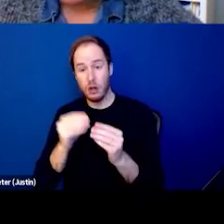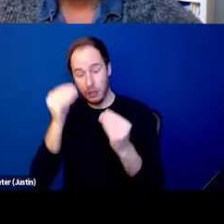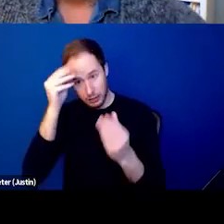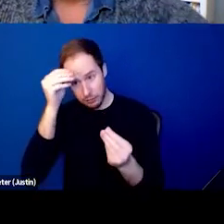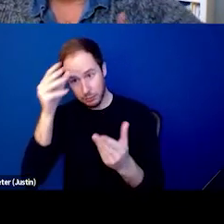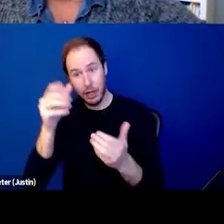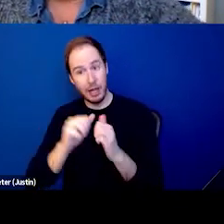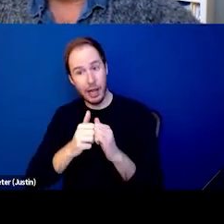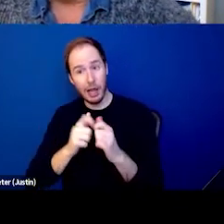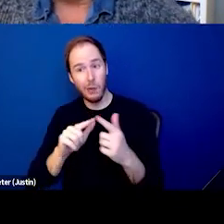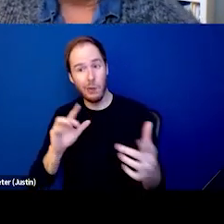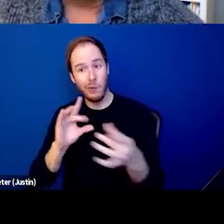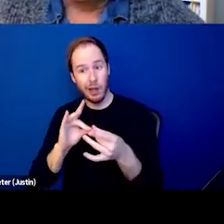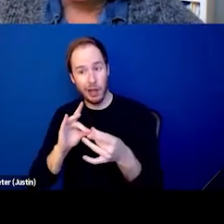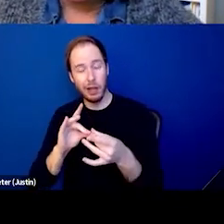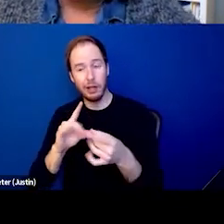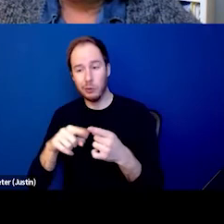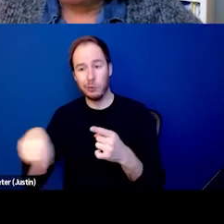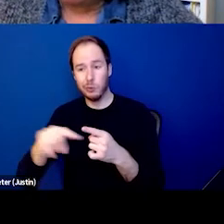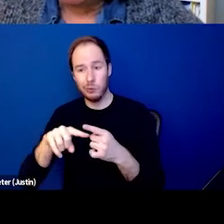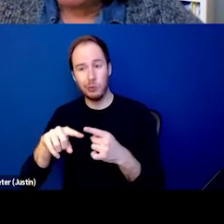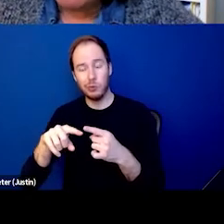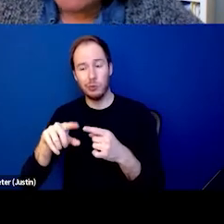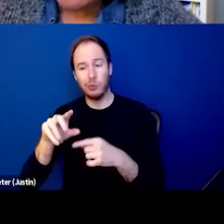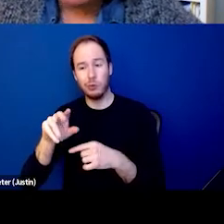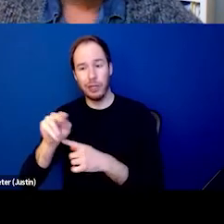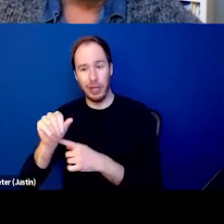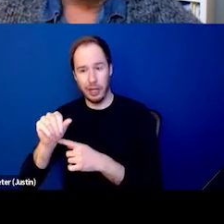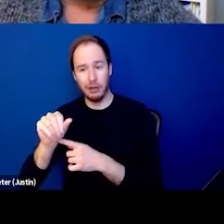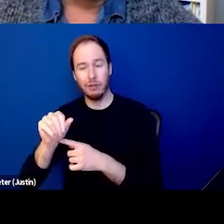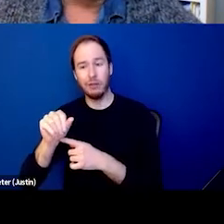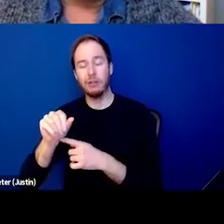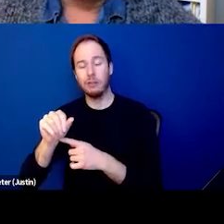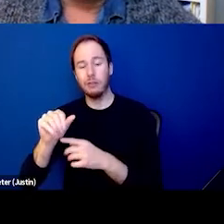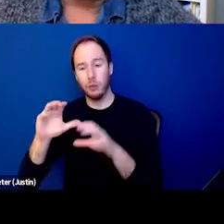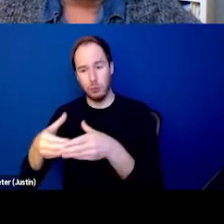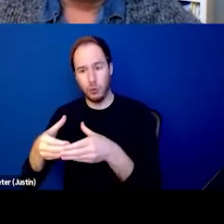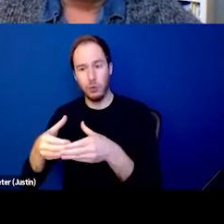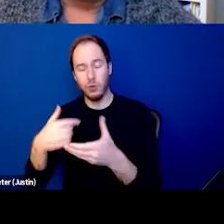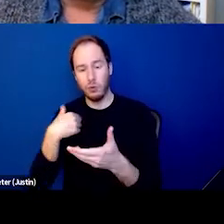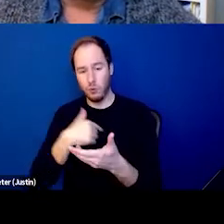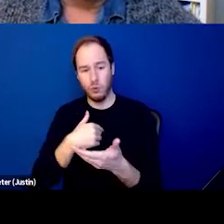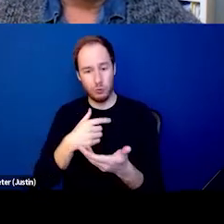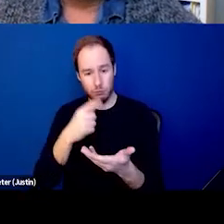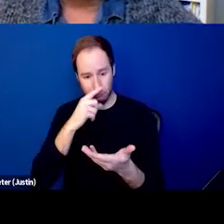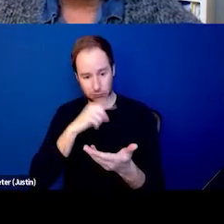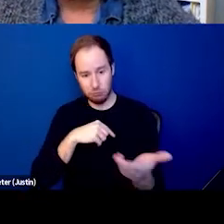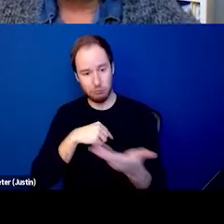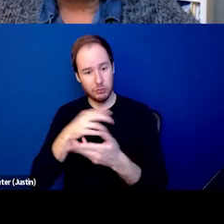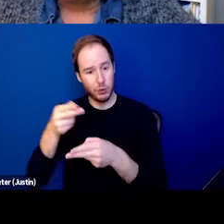on how to connect to this population, the native American community, we ask that you leave your name and your email,